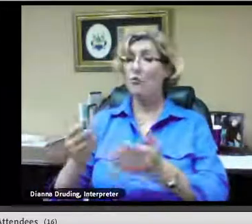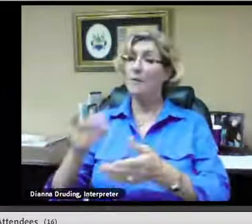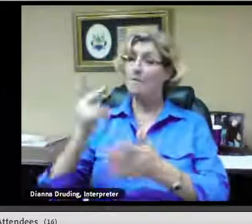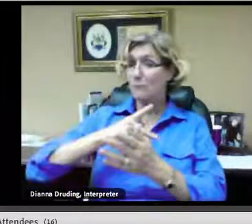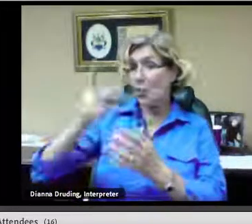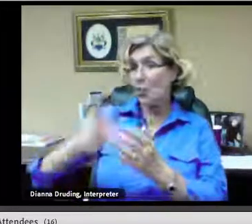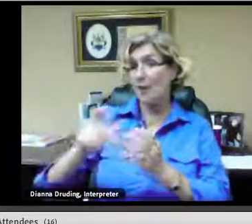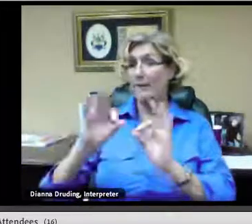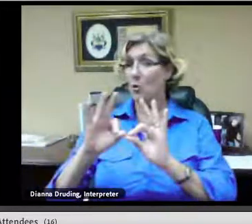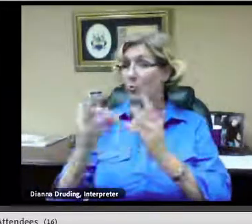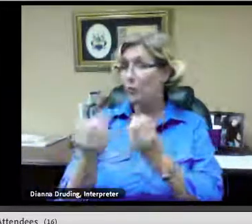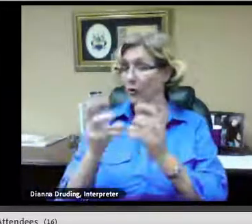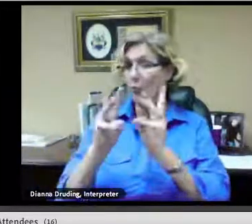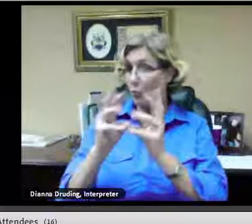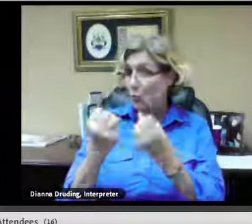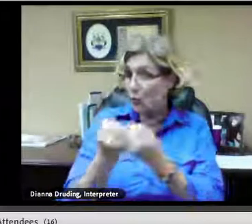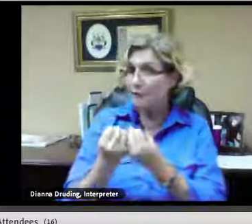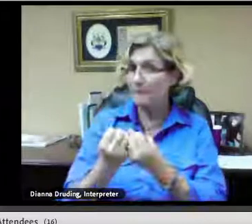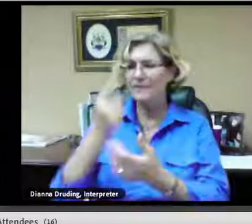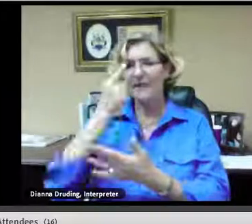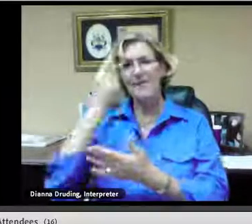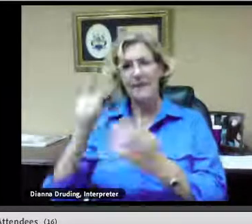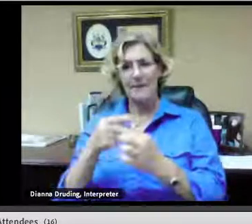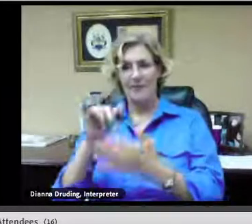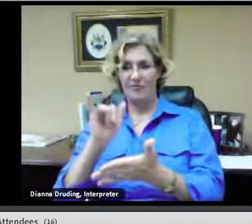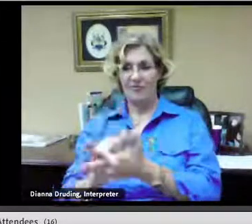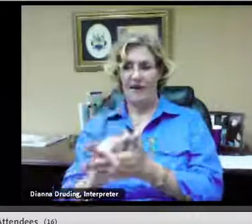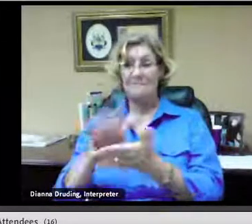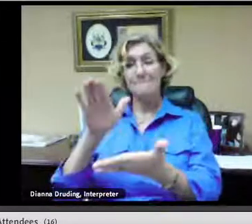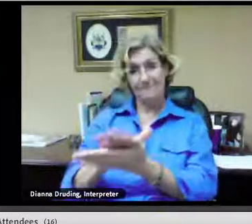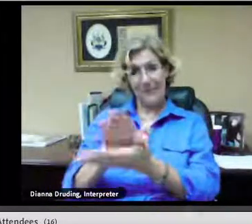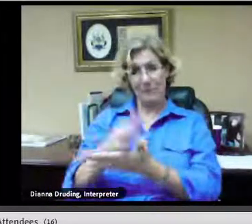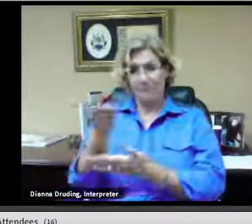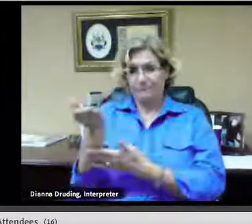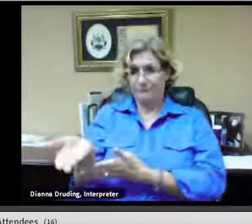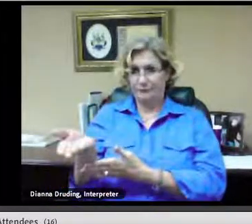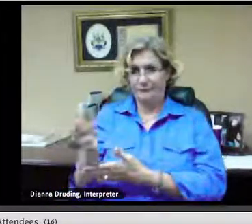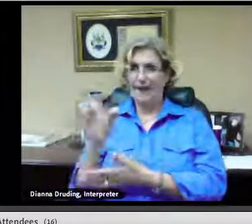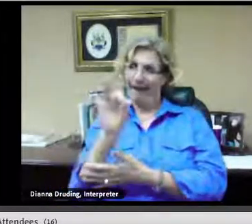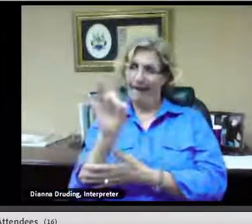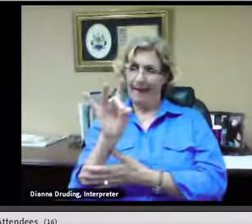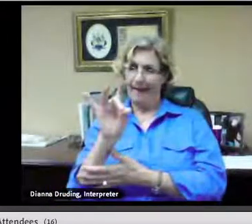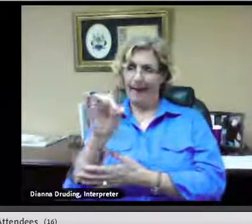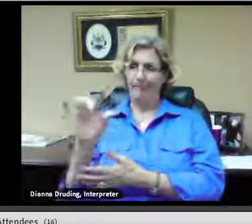It's a piece of paper, probably 8 1/2 by 11, could be hung on a bulletin board